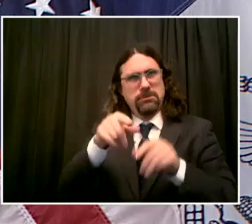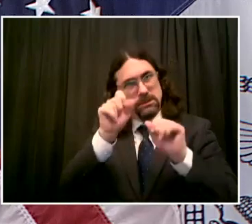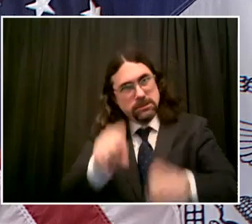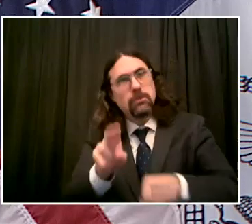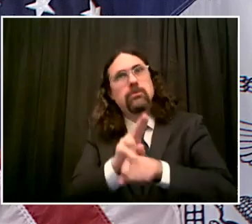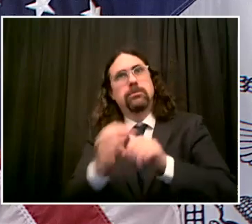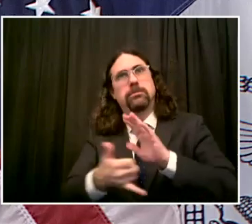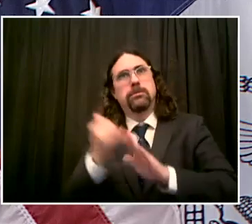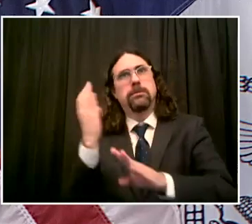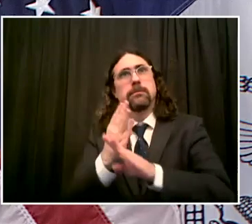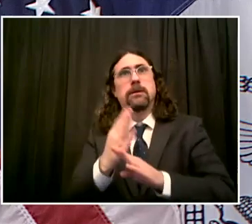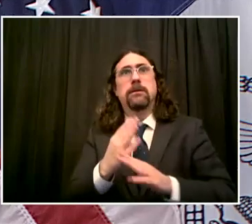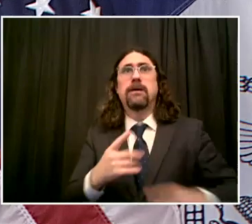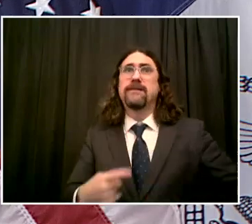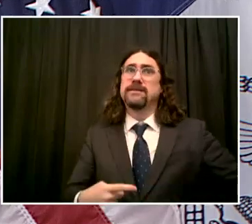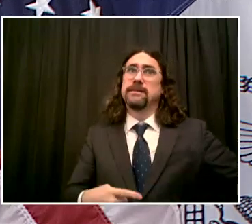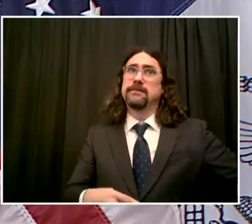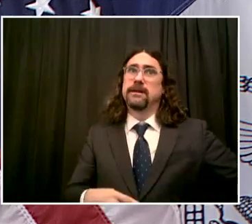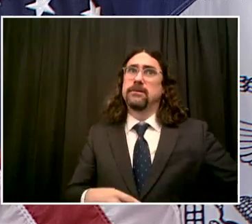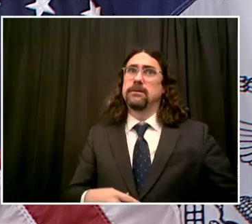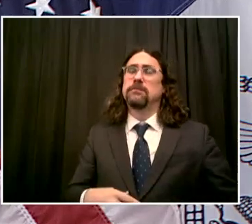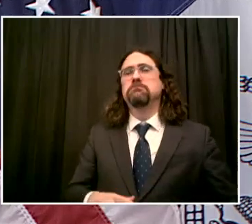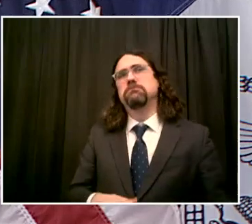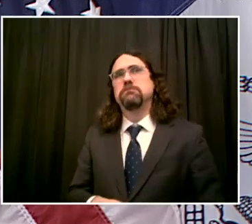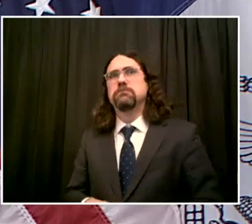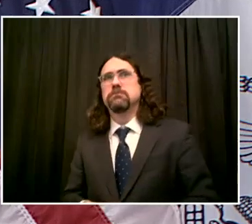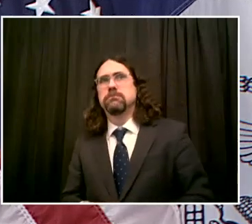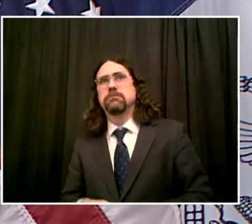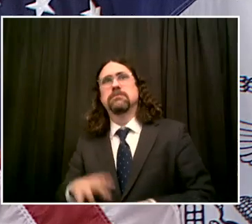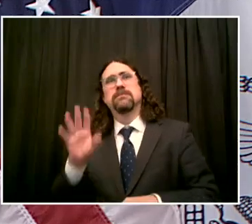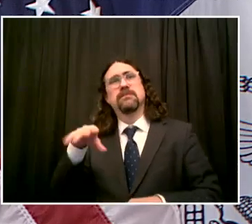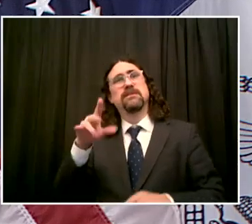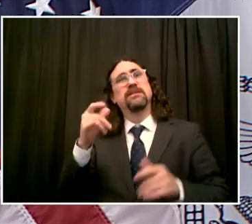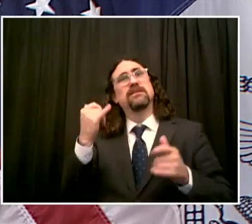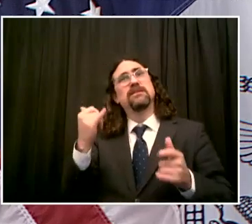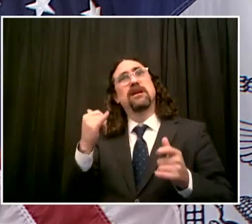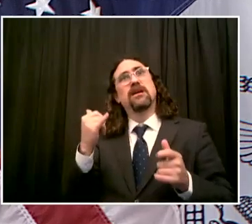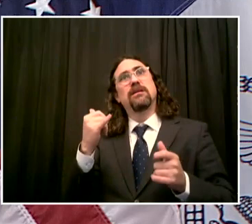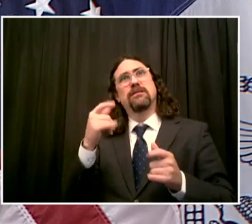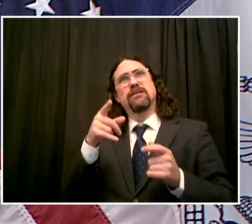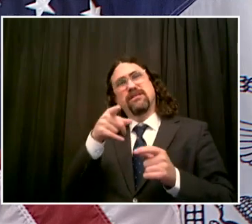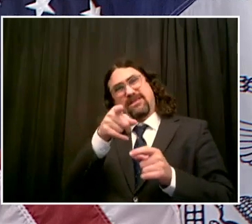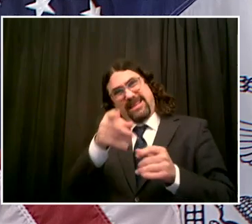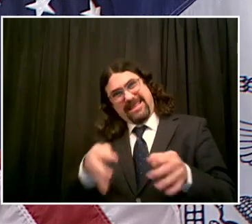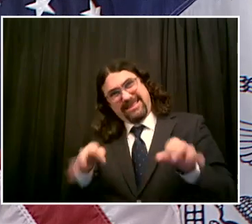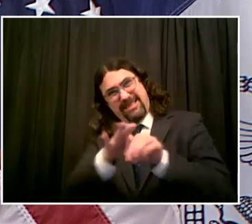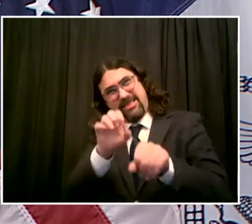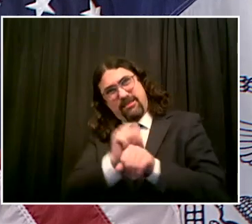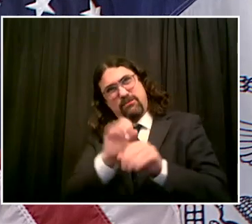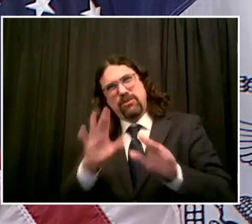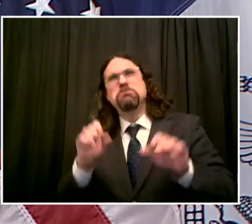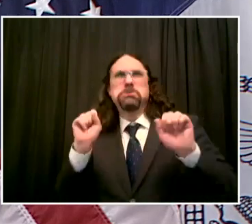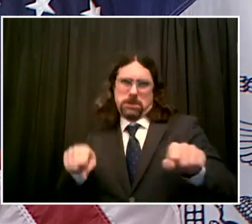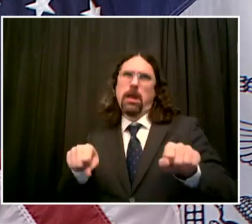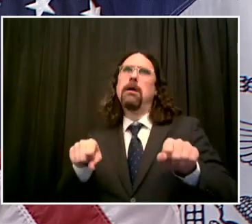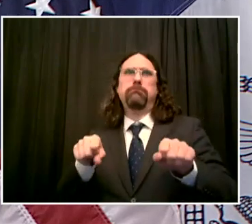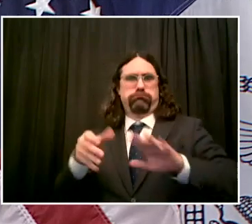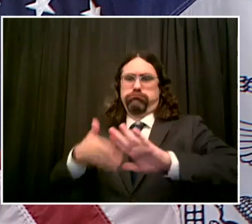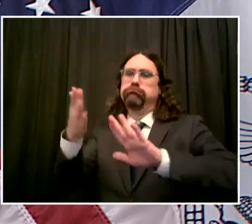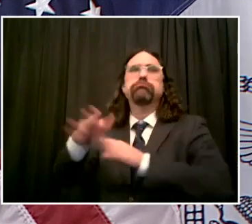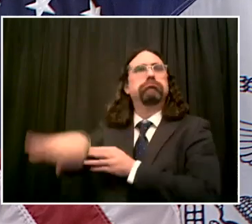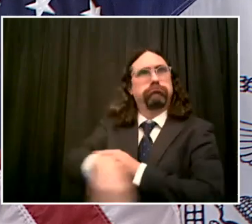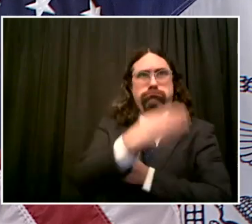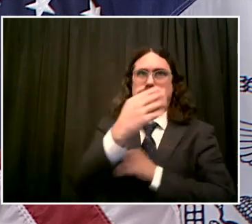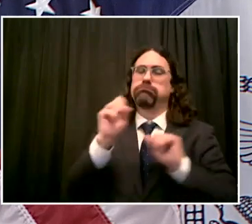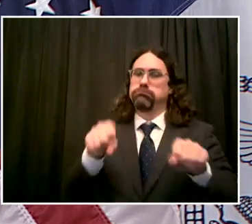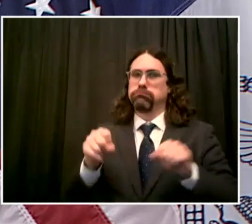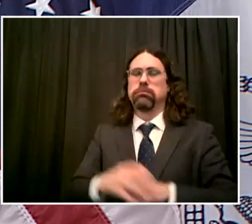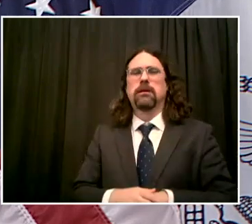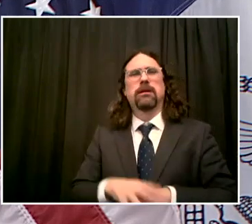ESSENTIAL ACTIVITIES THIS CITY